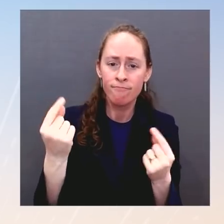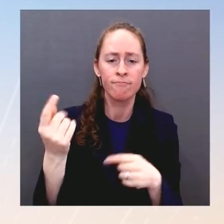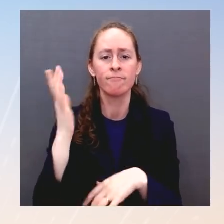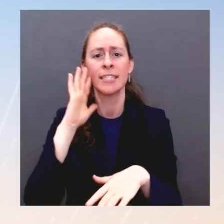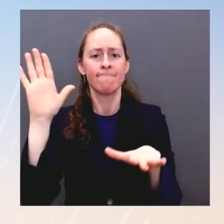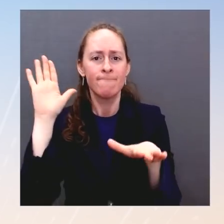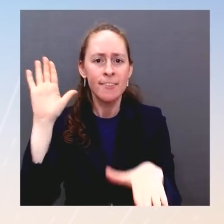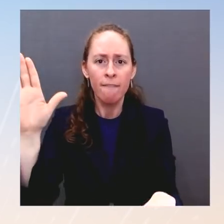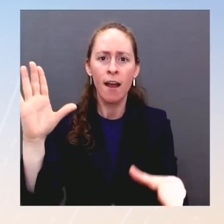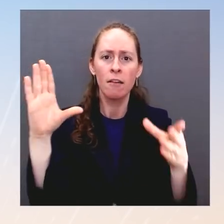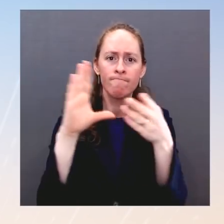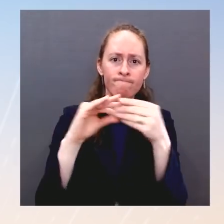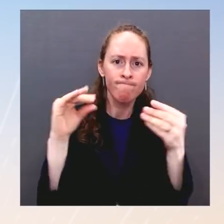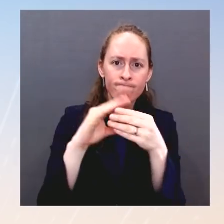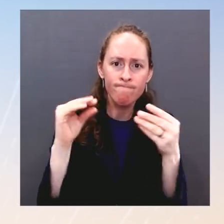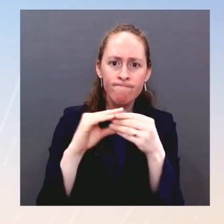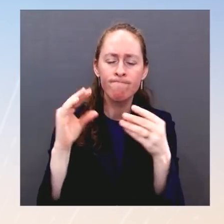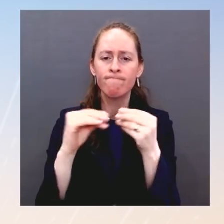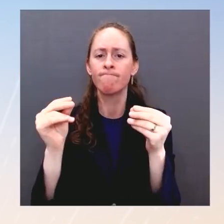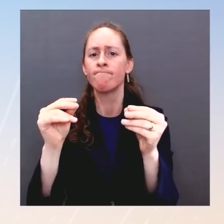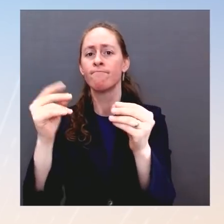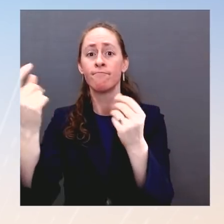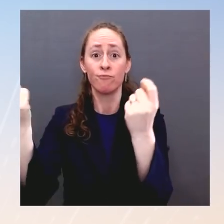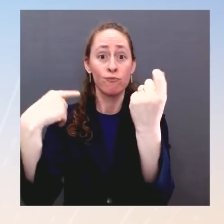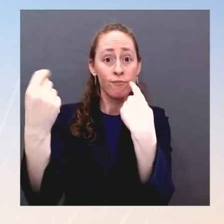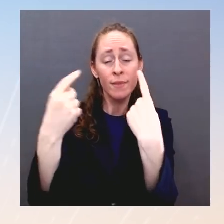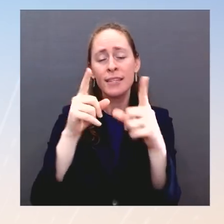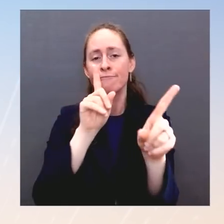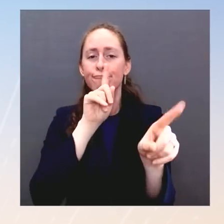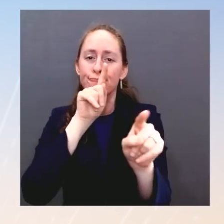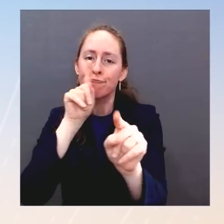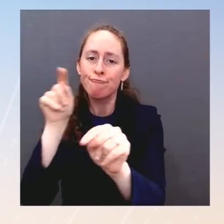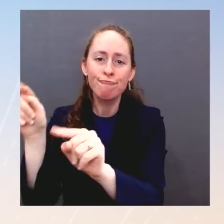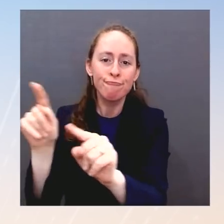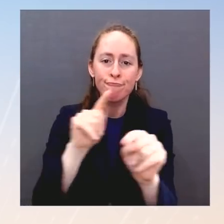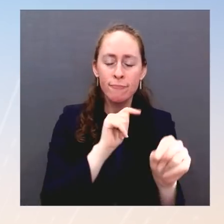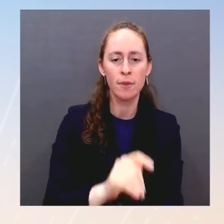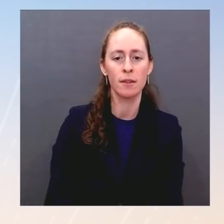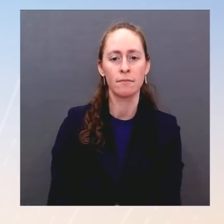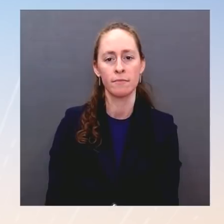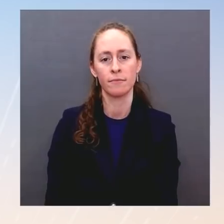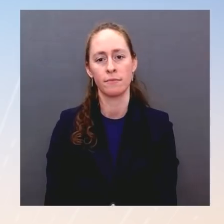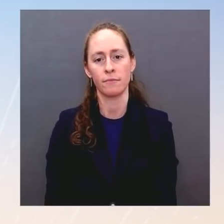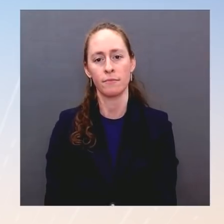The President interviewed Judge Jackson, Judge Childs, and Judge Kruger on Monday, February 14th, in person.